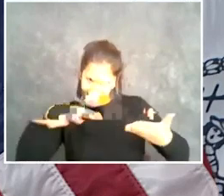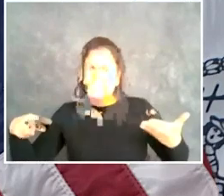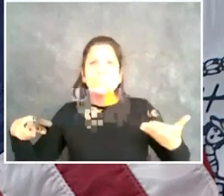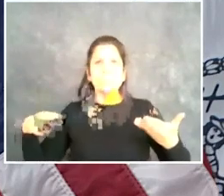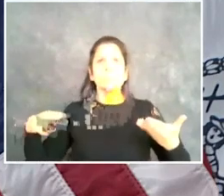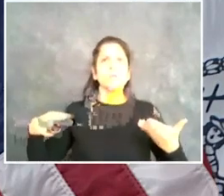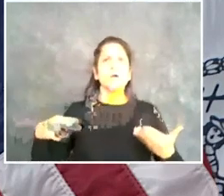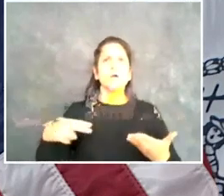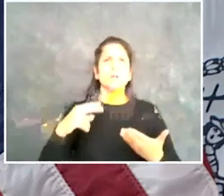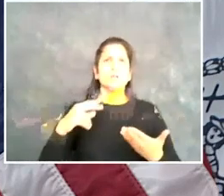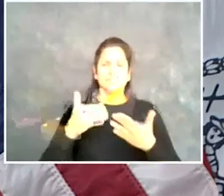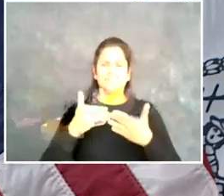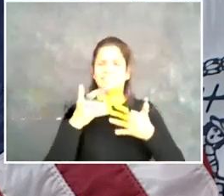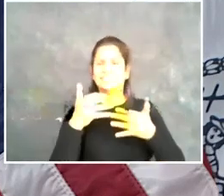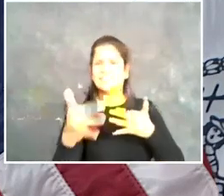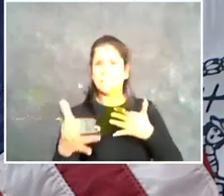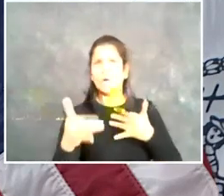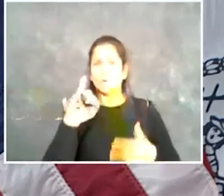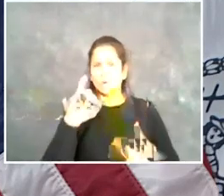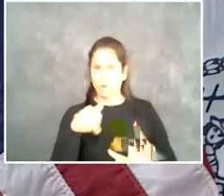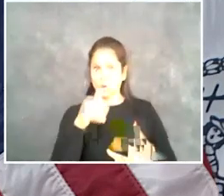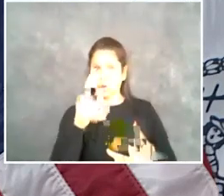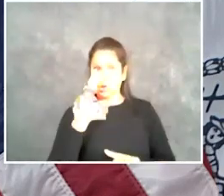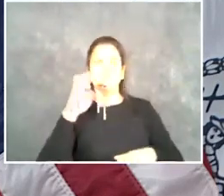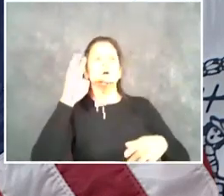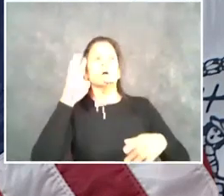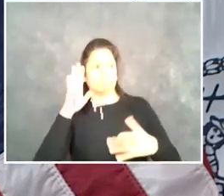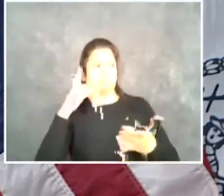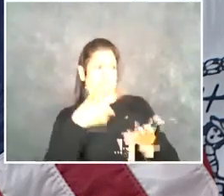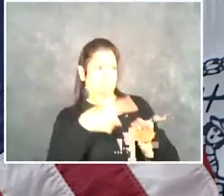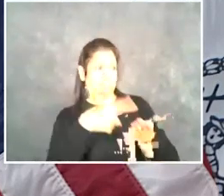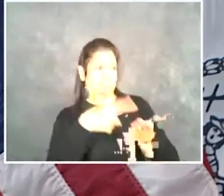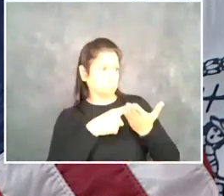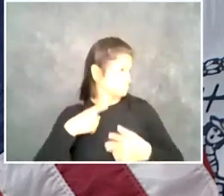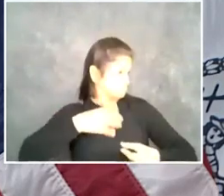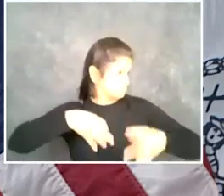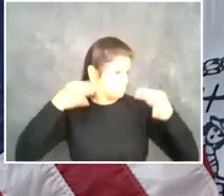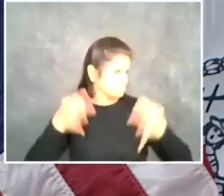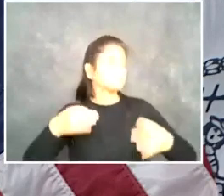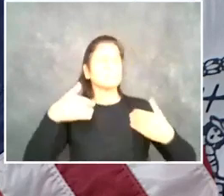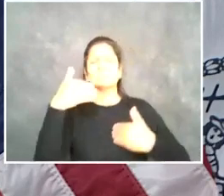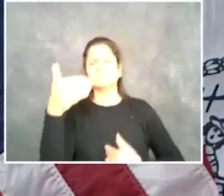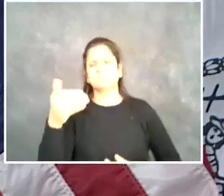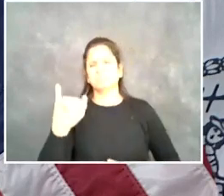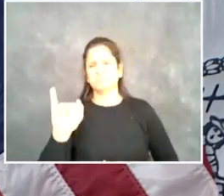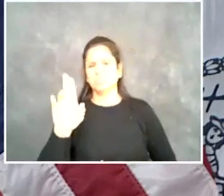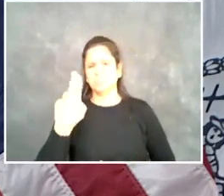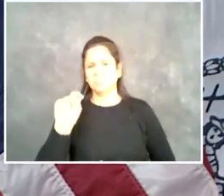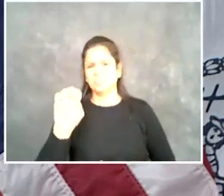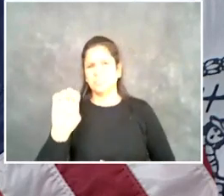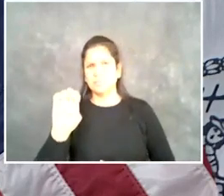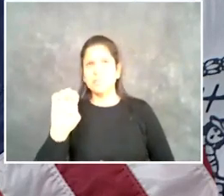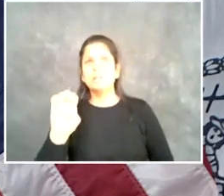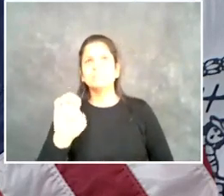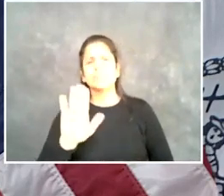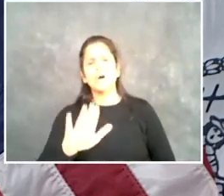IT'S A VERY GOOD EXAMPLE OF THE KIND OF THING THAT NOW HAS TO BE THOUGHT OF VERY DIFFERENTLY,